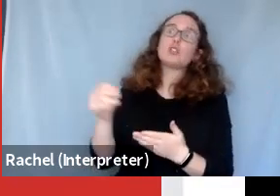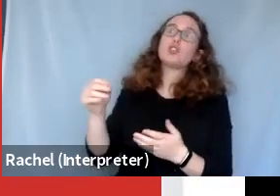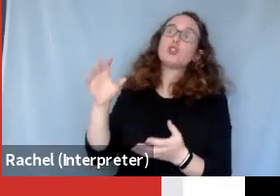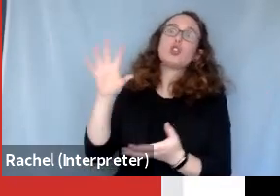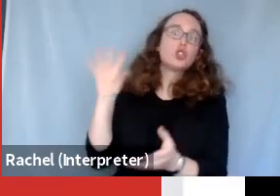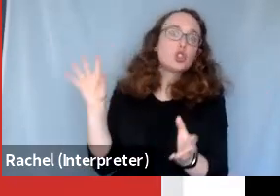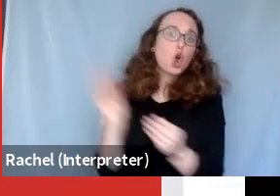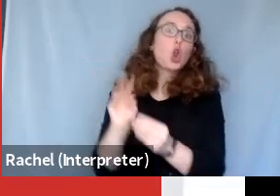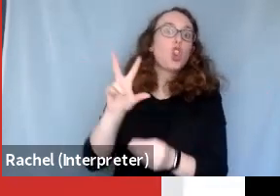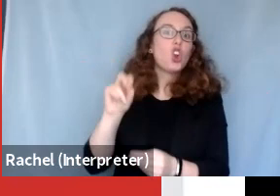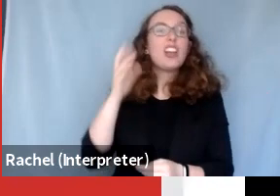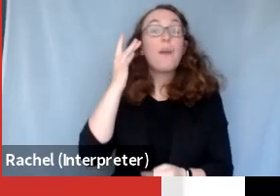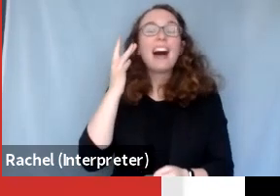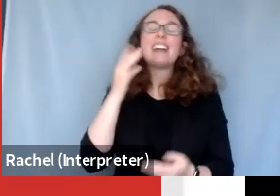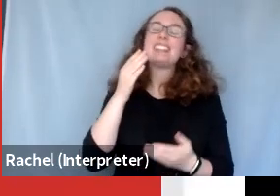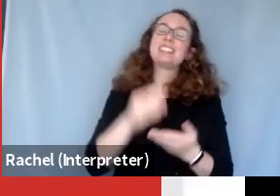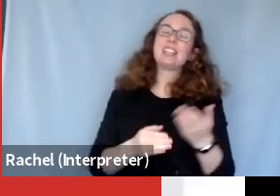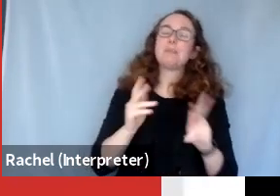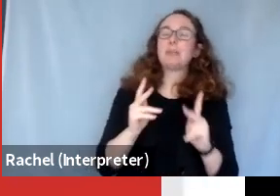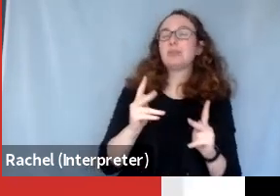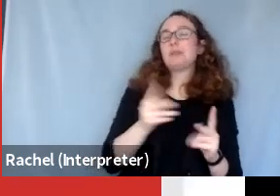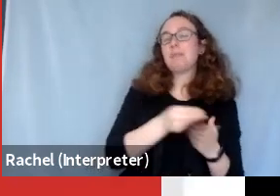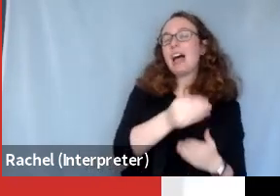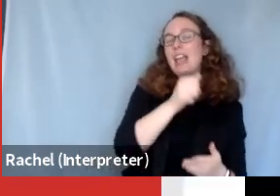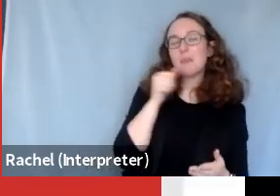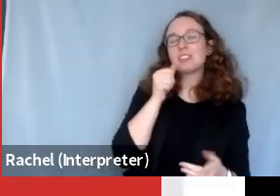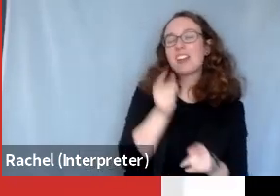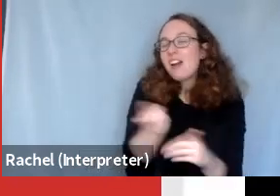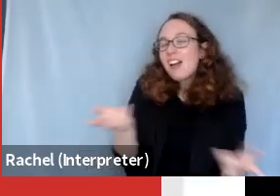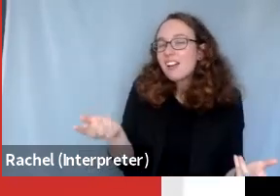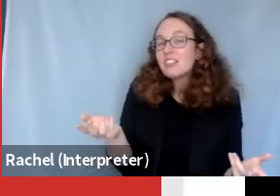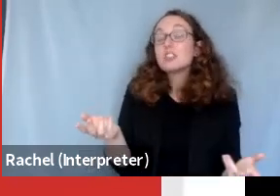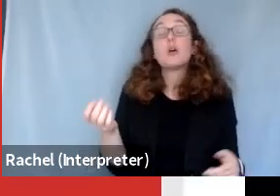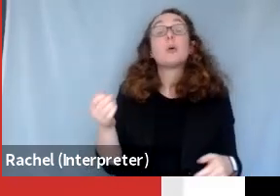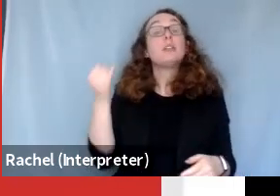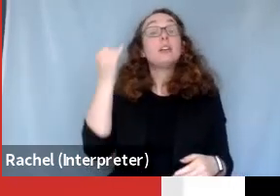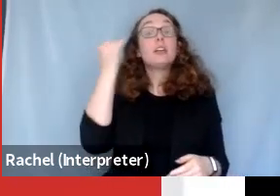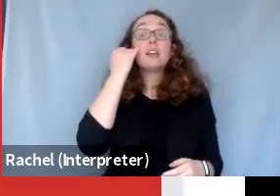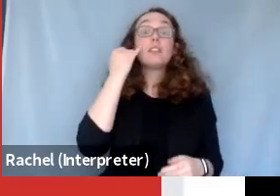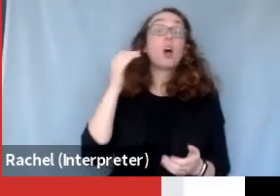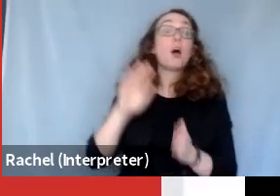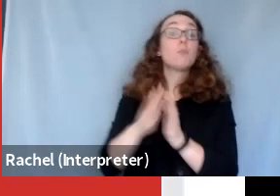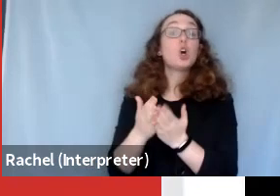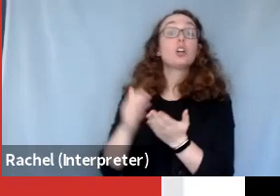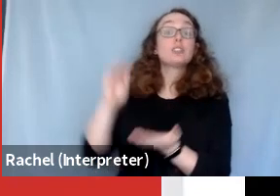percentage of them. So if we do run short ,or it looks like we're running short, we do a quick turnaround order and those